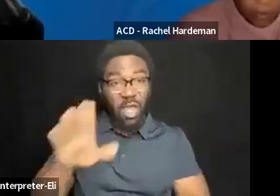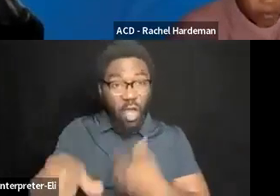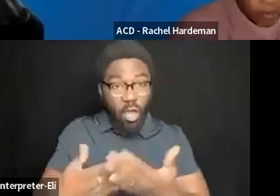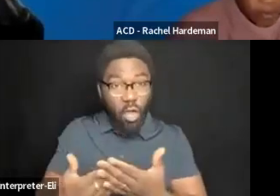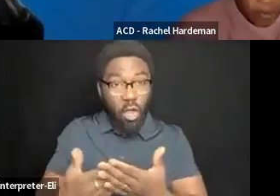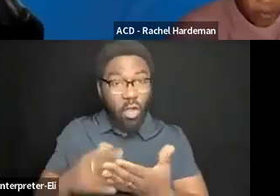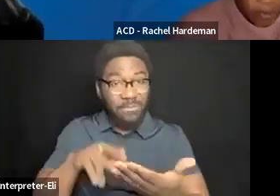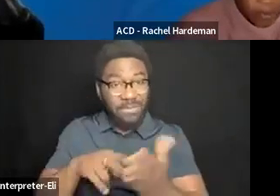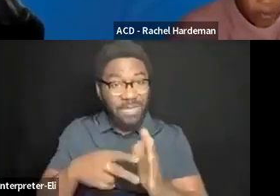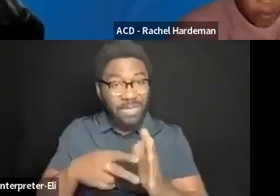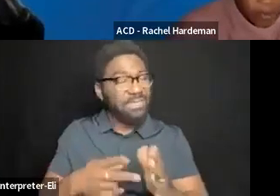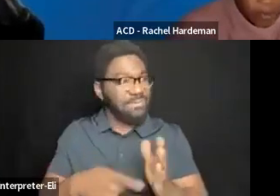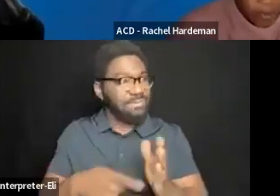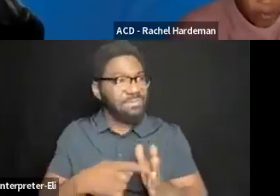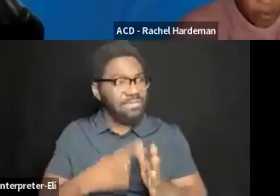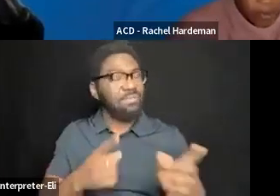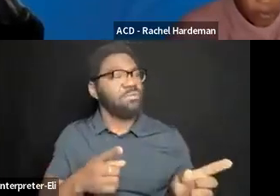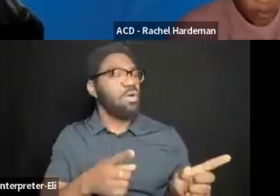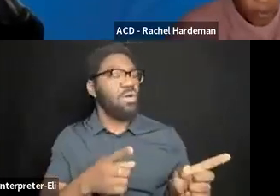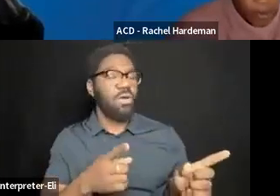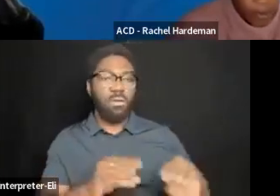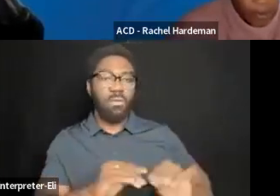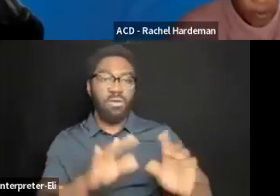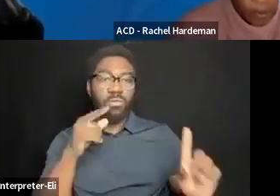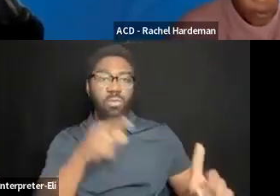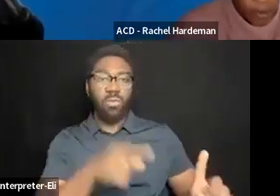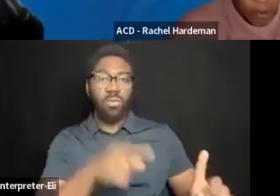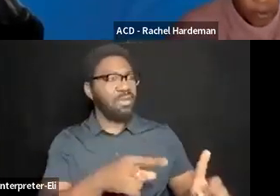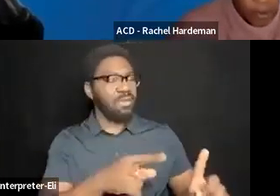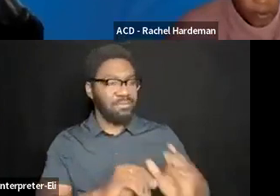Those folks know what they're doing, and that's very important for trust.